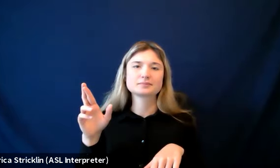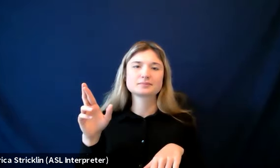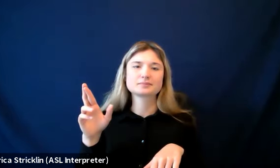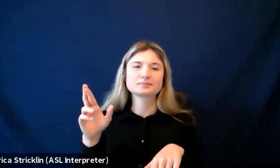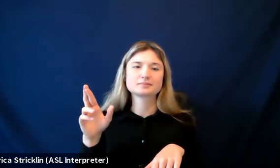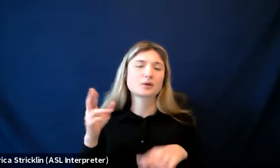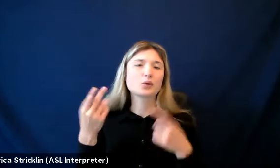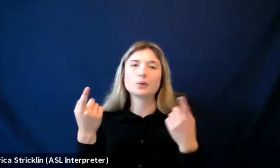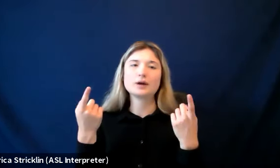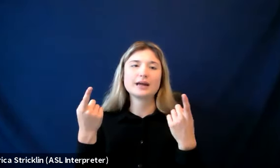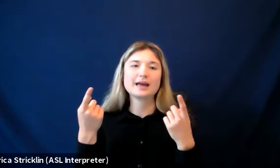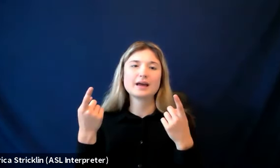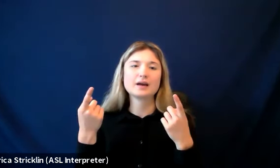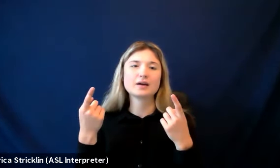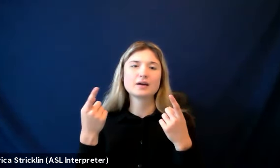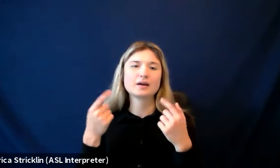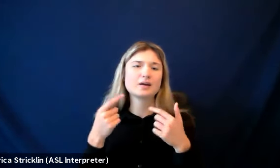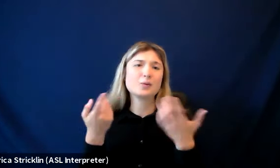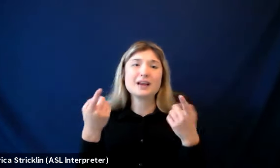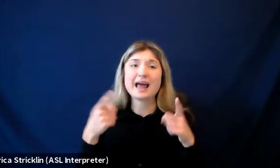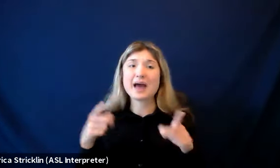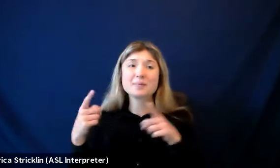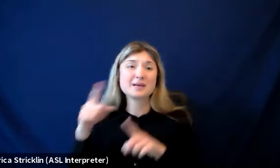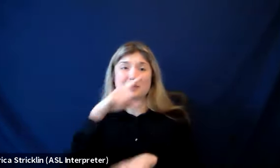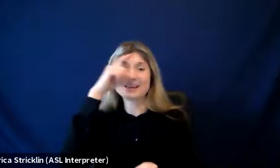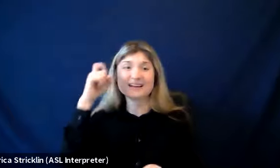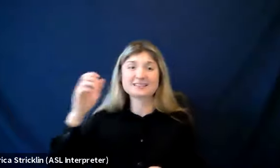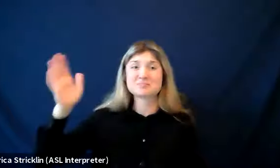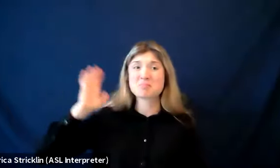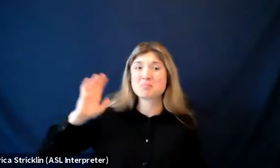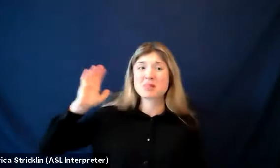what have, what have you could, I really don't know.